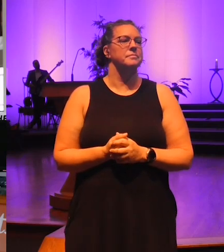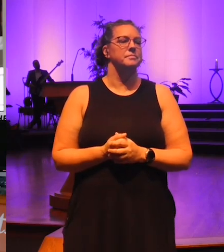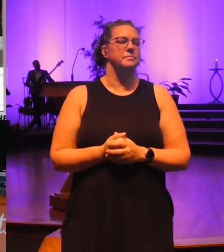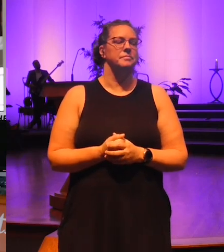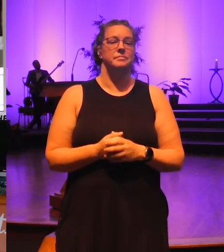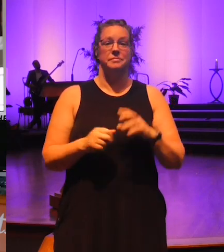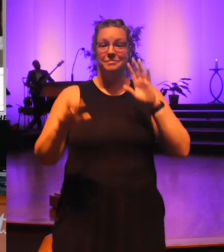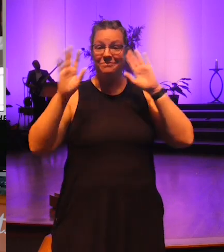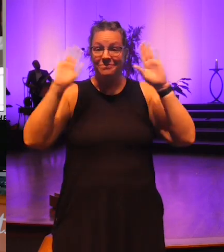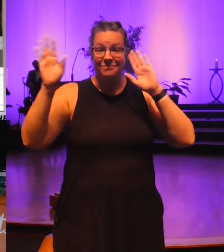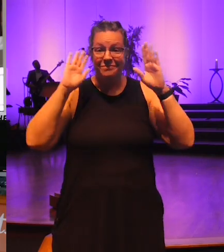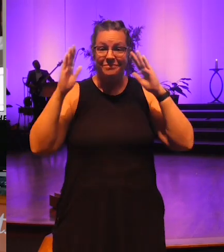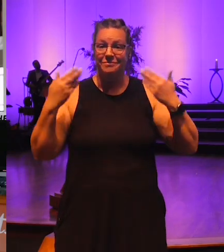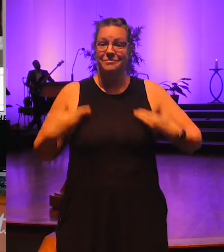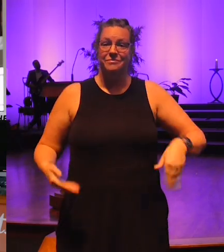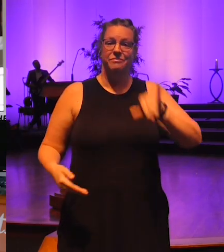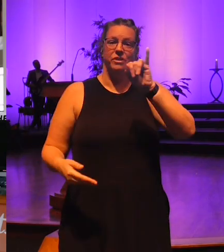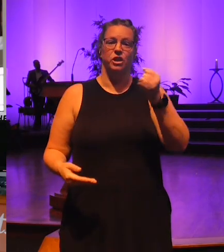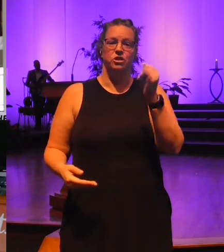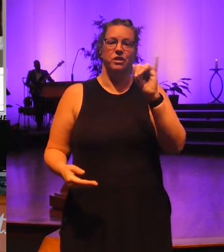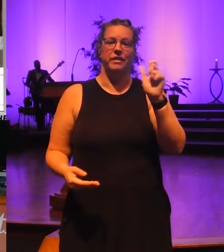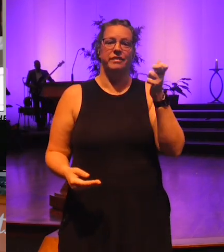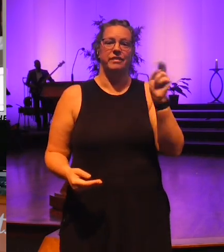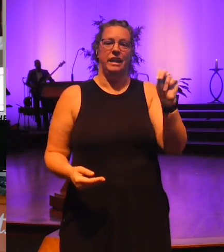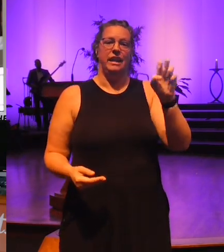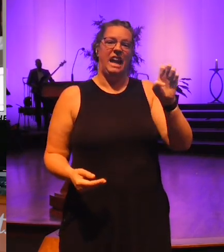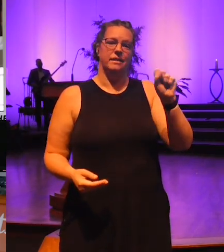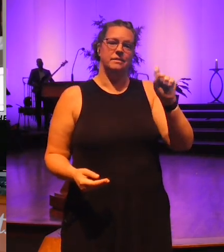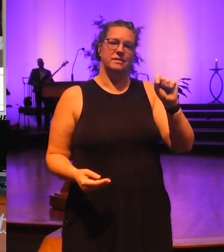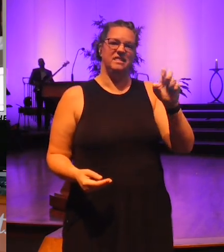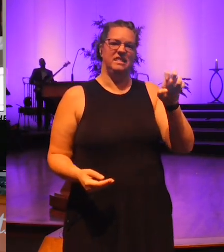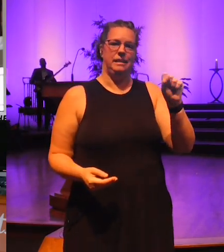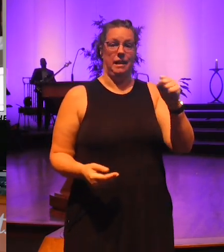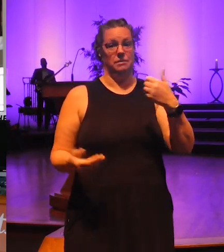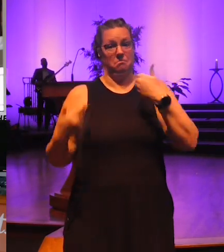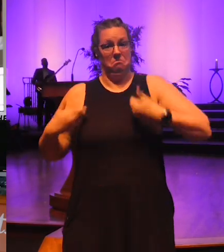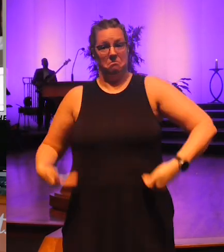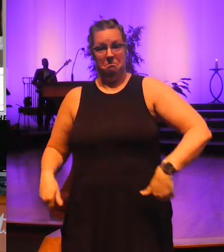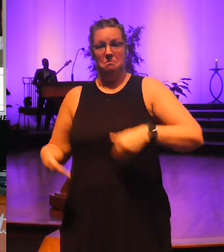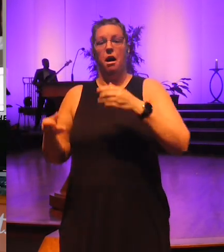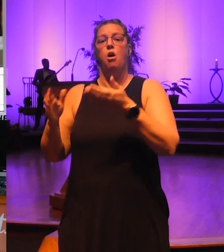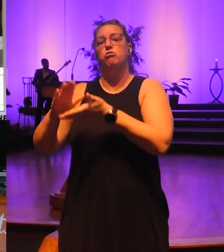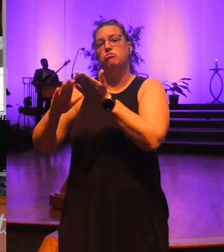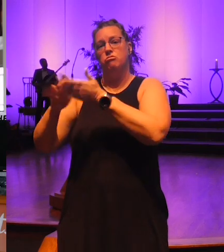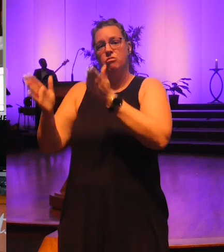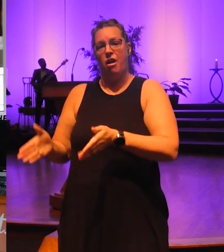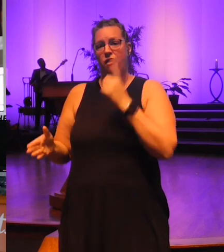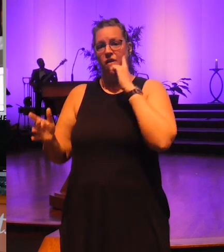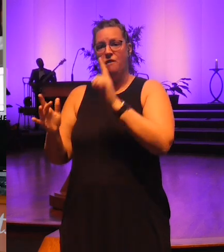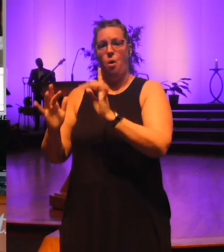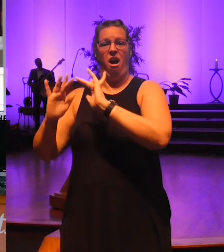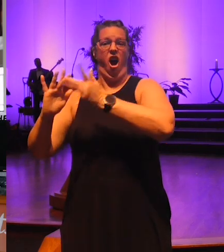hi everyone my name's Julian Estus and I am the Sunday online moderator here at Mile High church